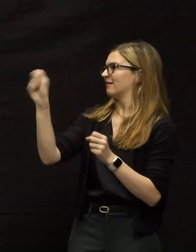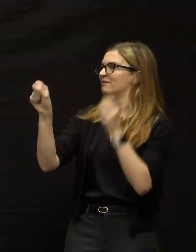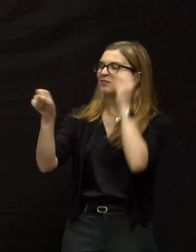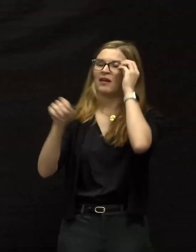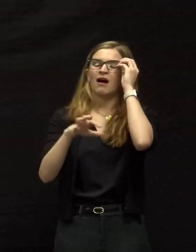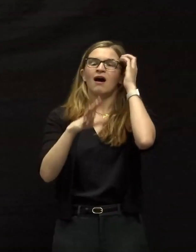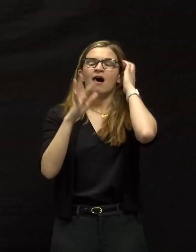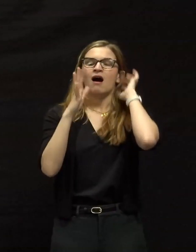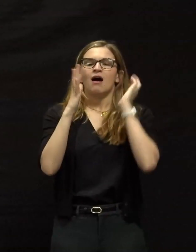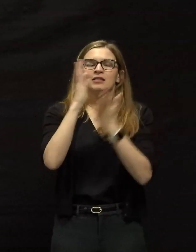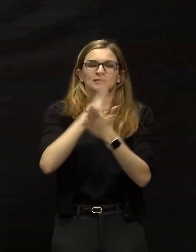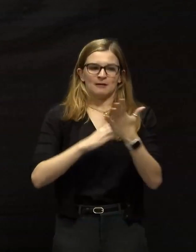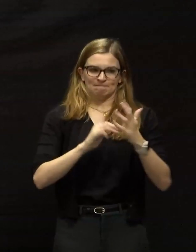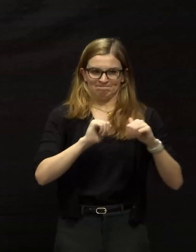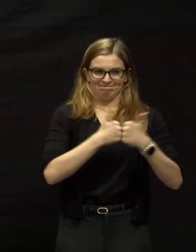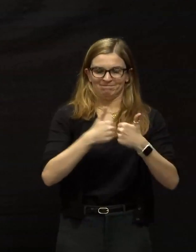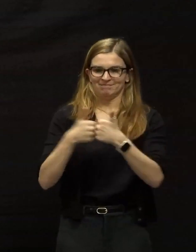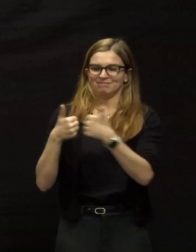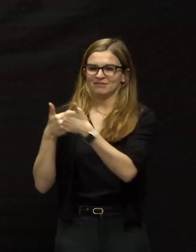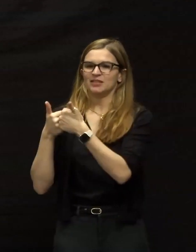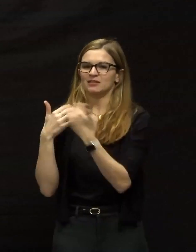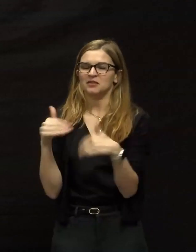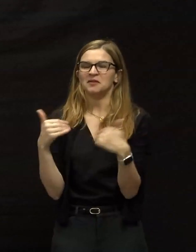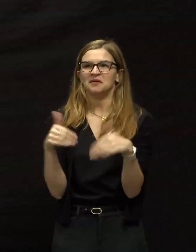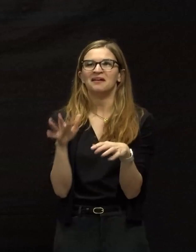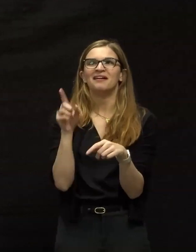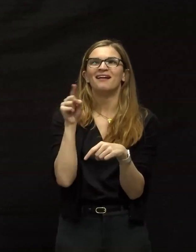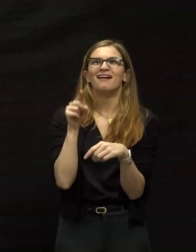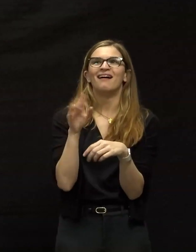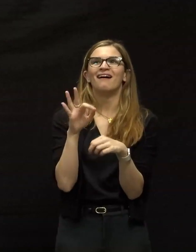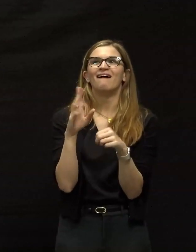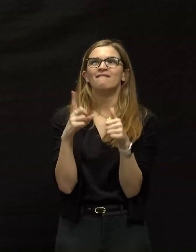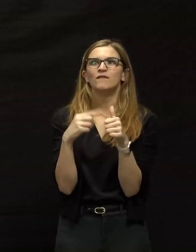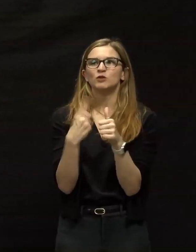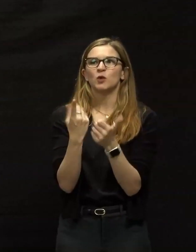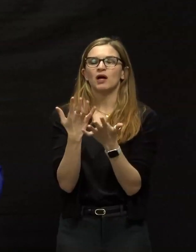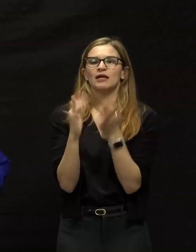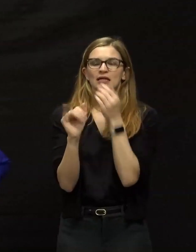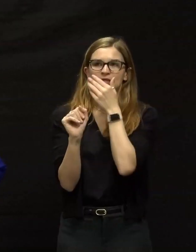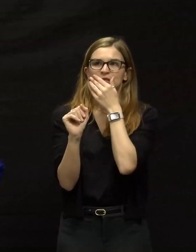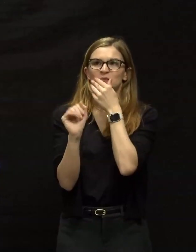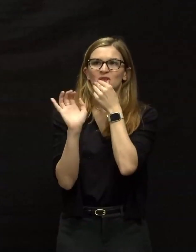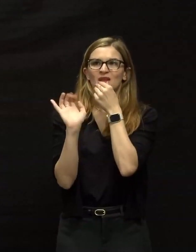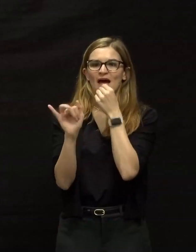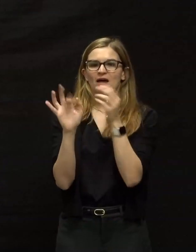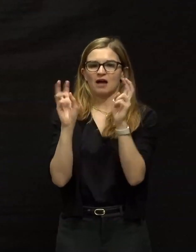Yeah, okay. So for this one, there are some challenges when it comes to assessments. The first one,